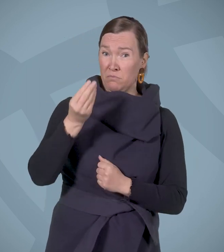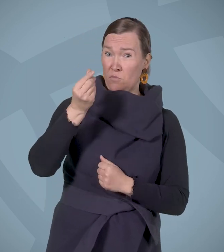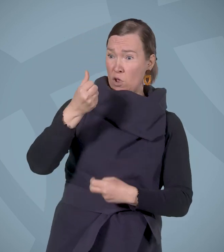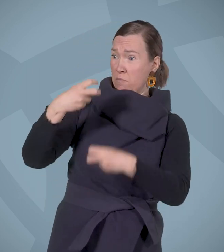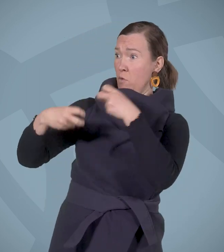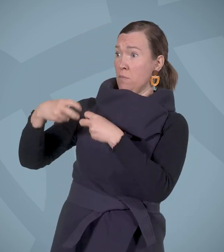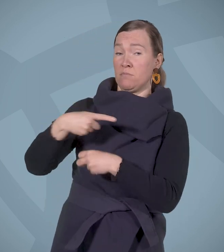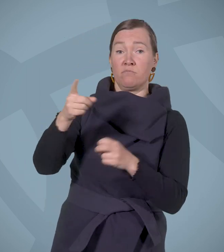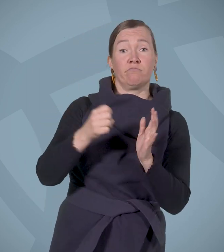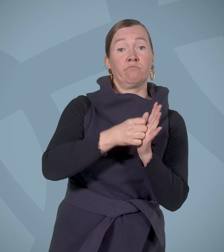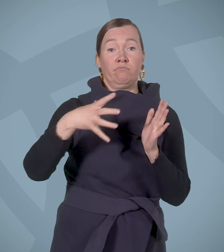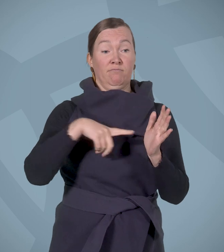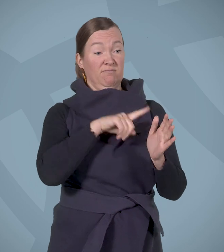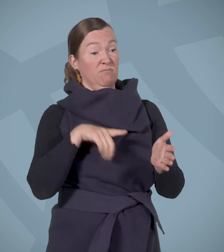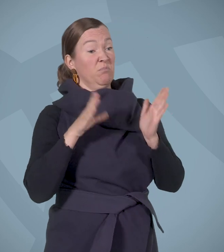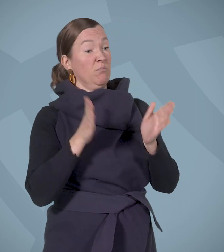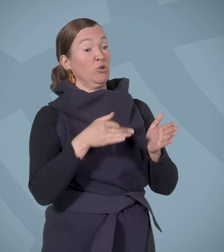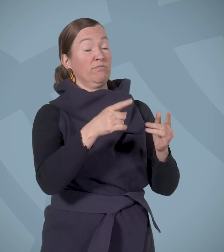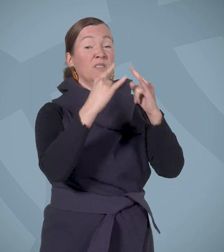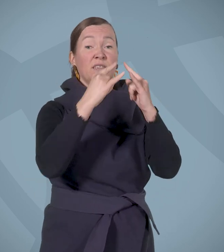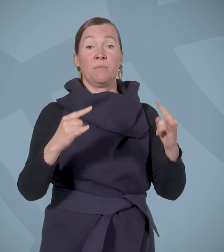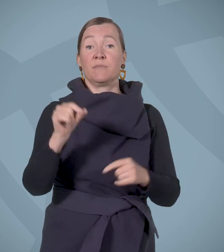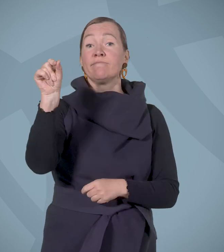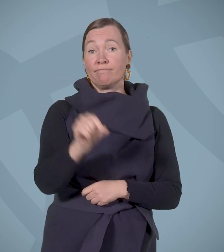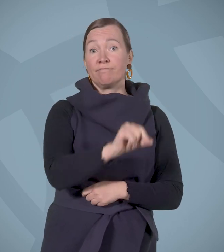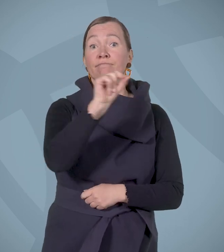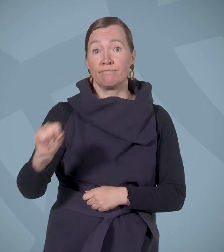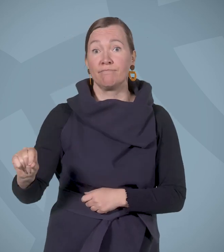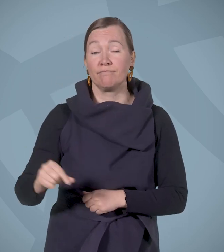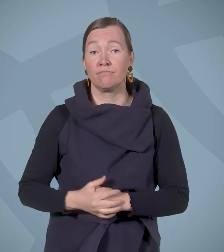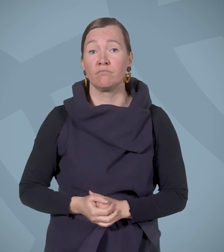Unfortunately, we must cancel the camp due to financial challenges.